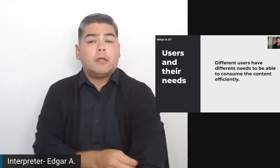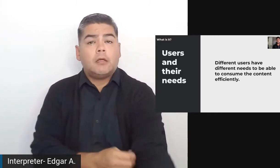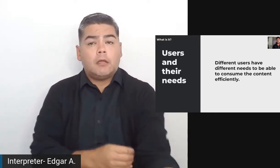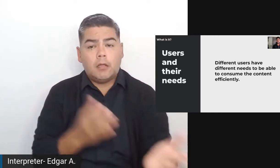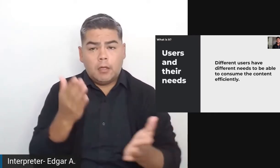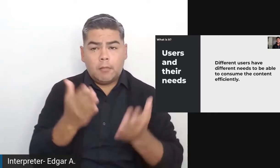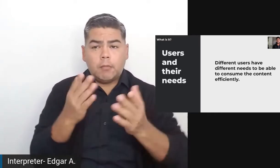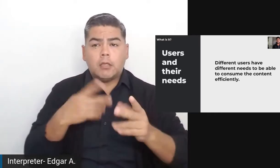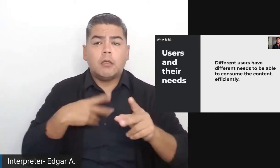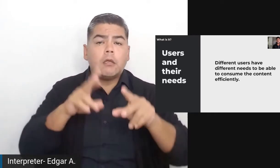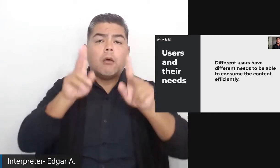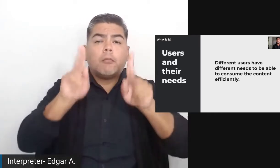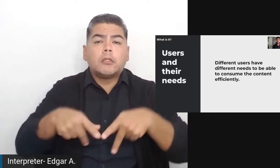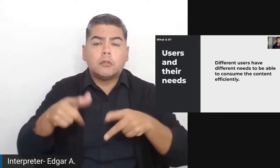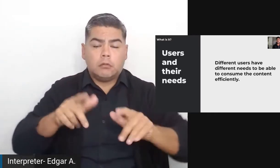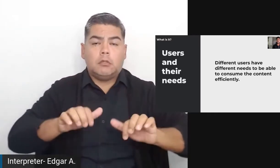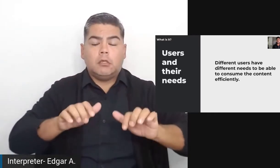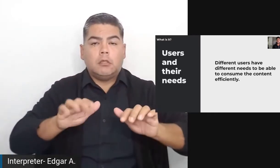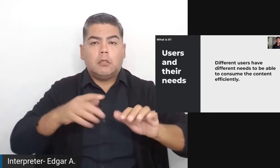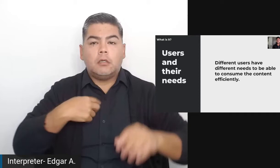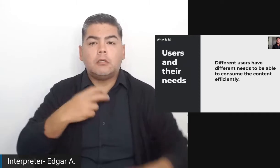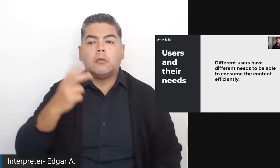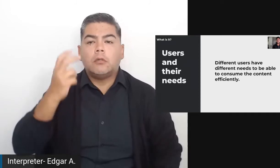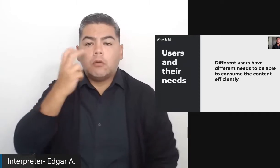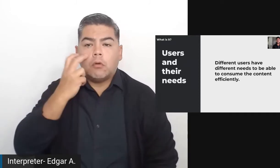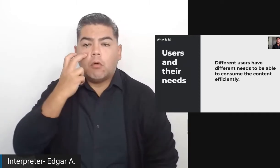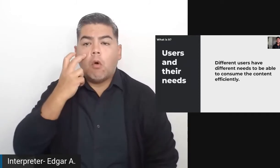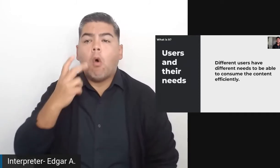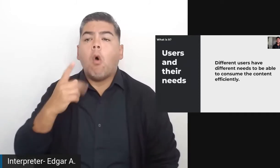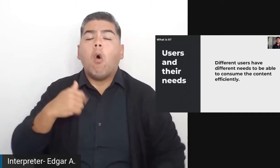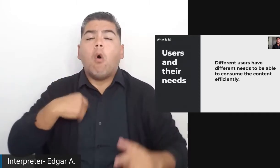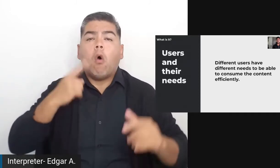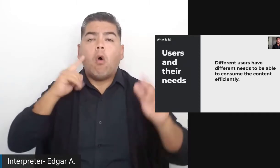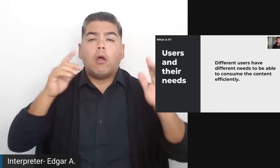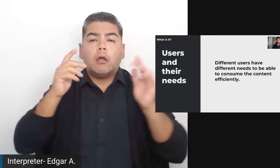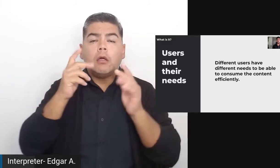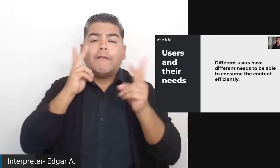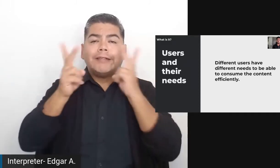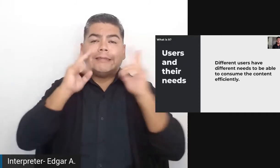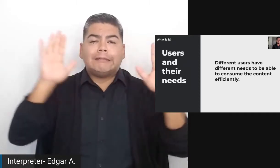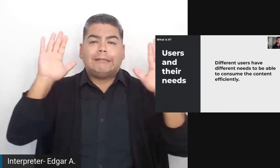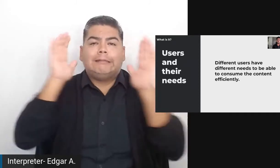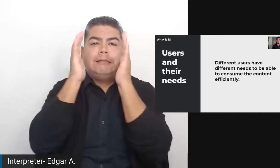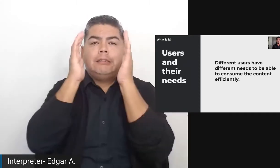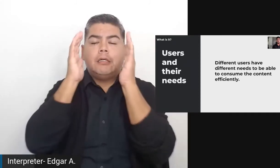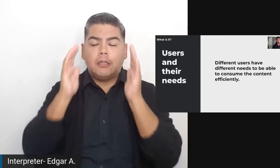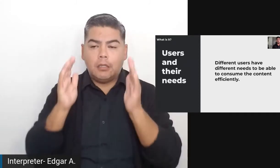or the user can only partially see. In such a situation the user would be using assisted tools